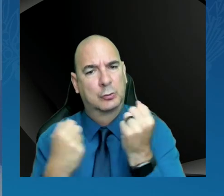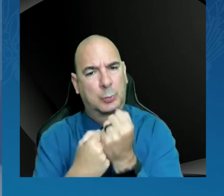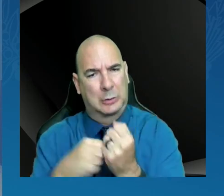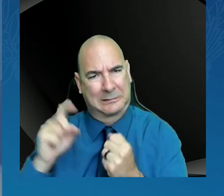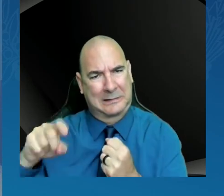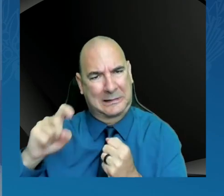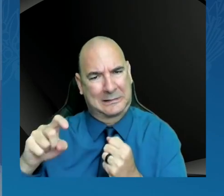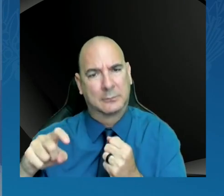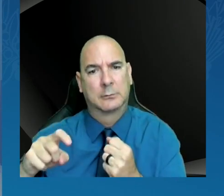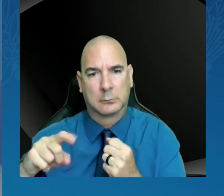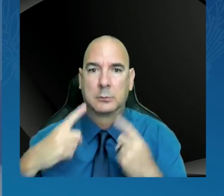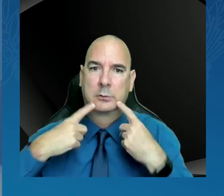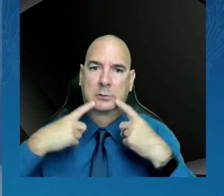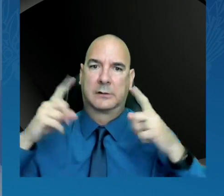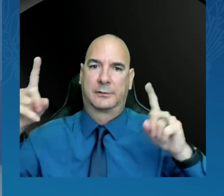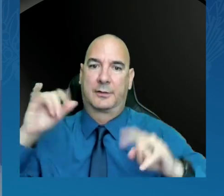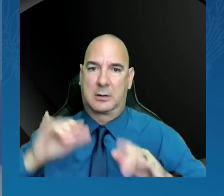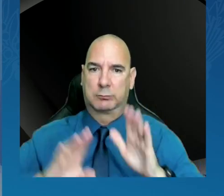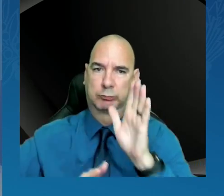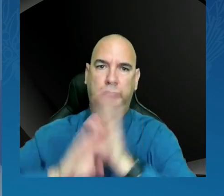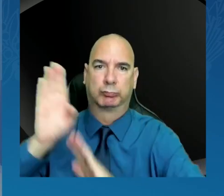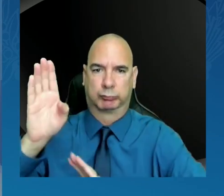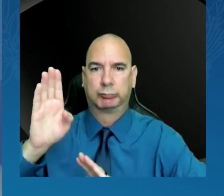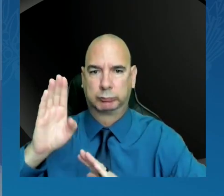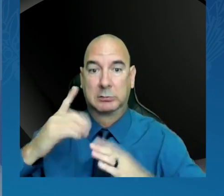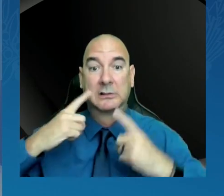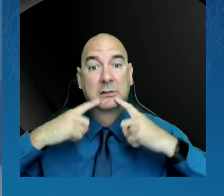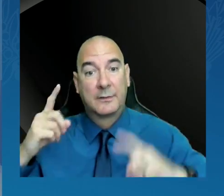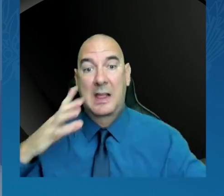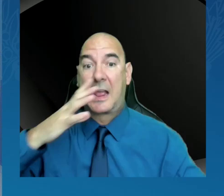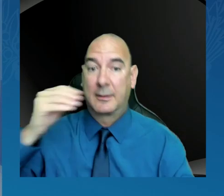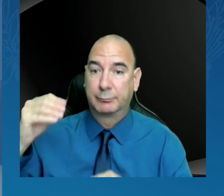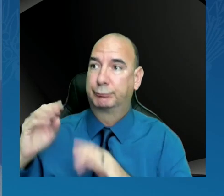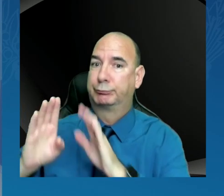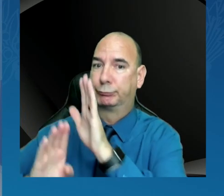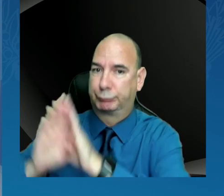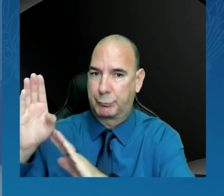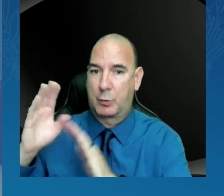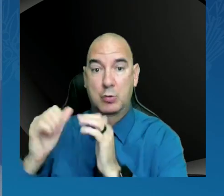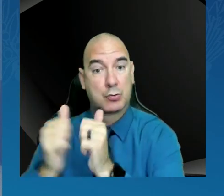to succeed and to thrive. Together, we are doing so much important and impactful work.